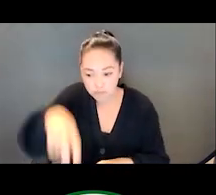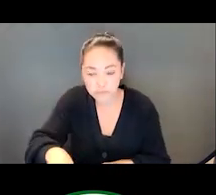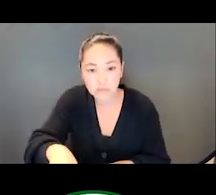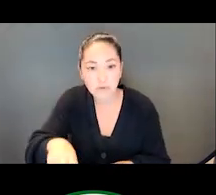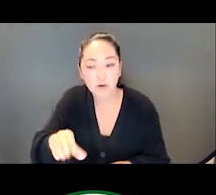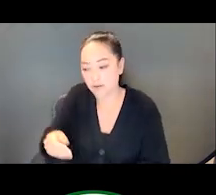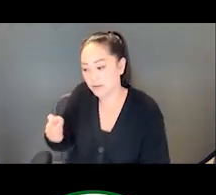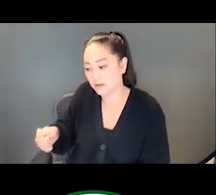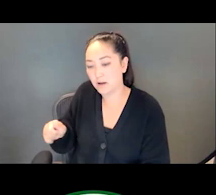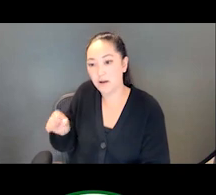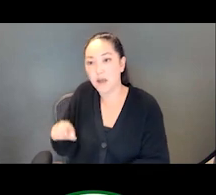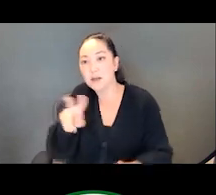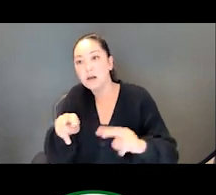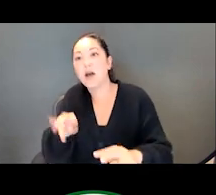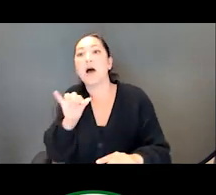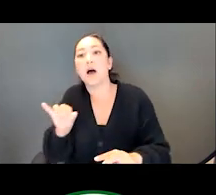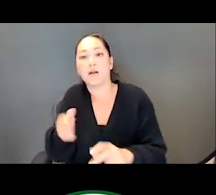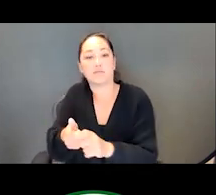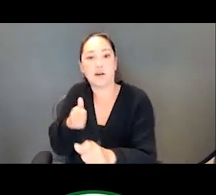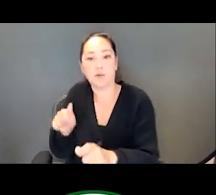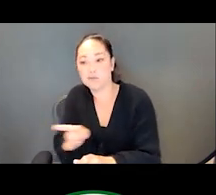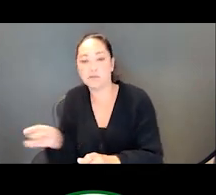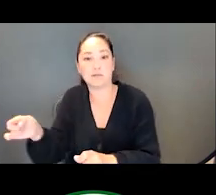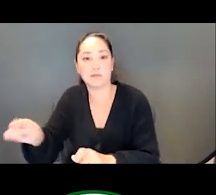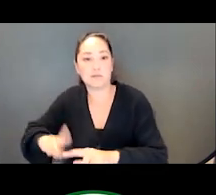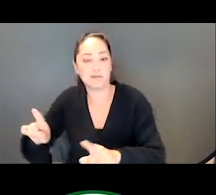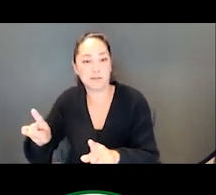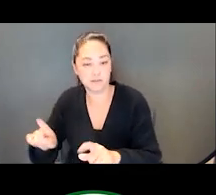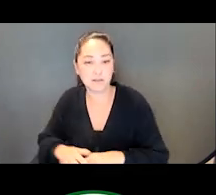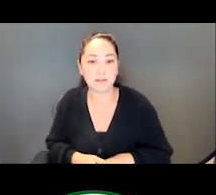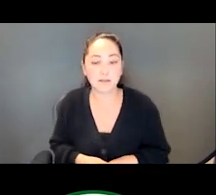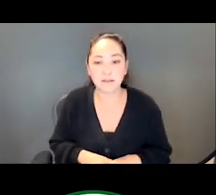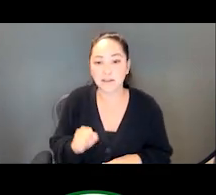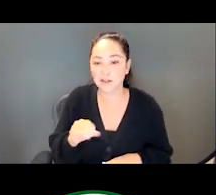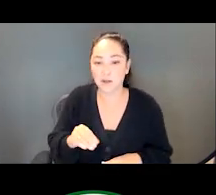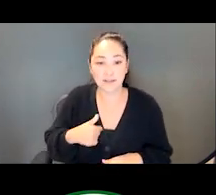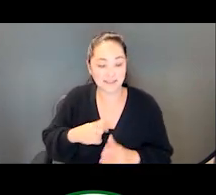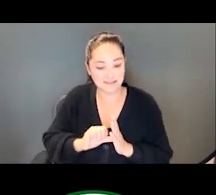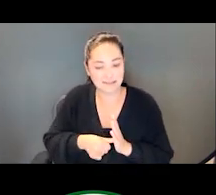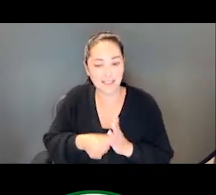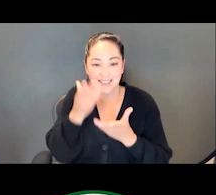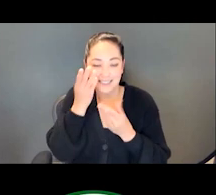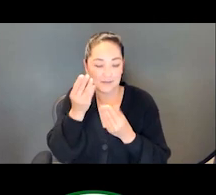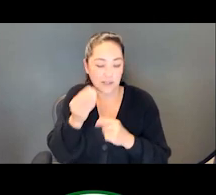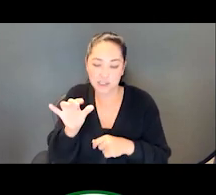we can ever have enough and it has to be an all forms, Braille, tactile, ASL, simple wording.